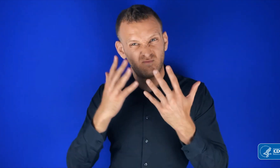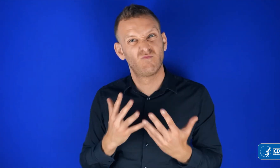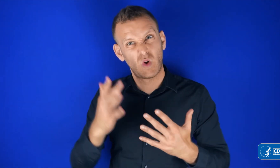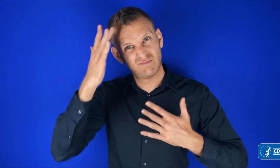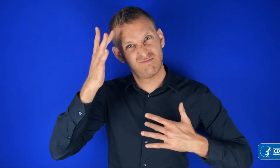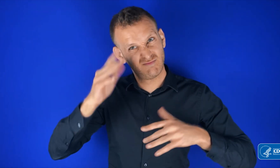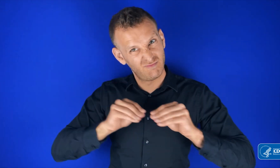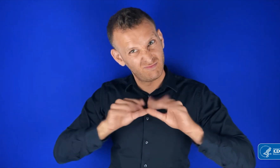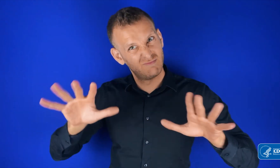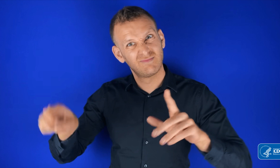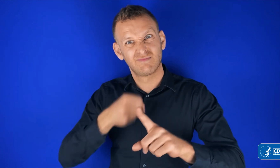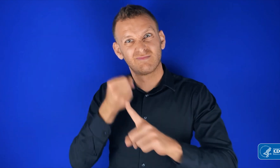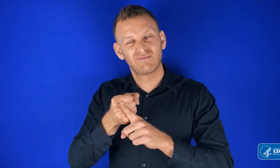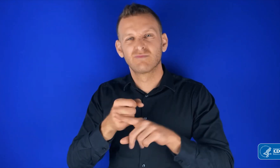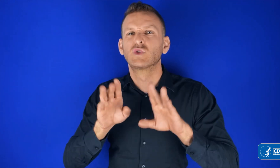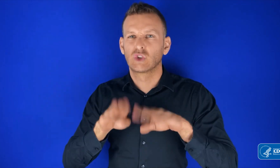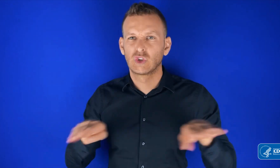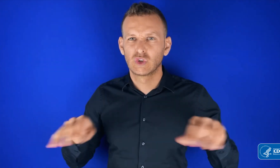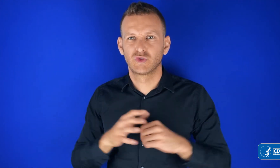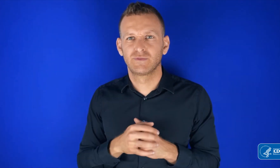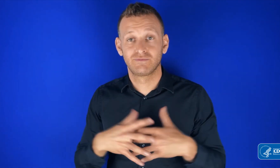Unfortunately, many people affected in these outbreaks are children.